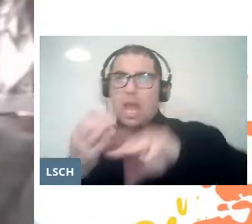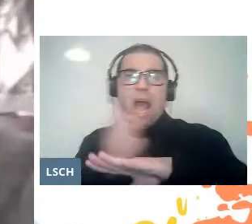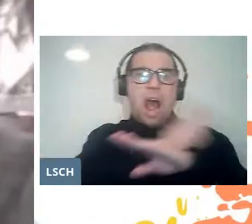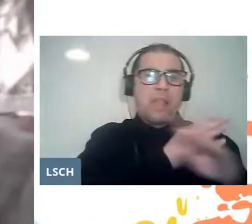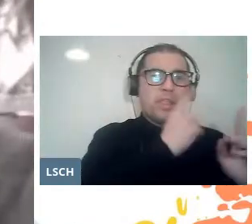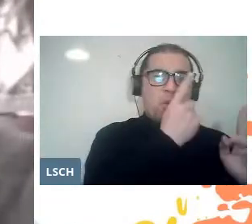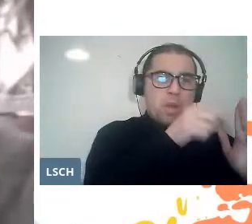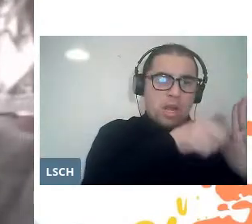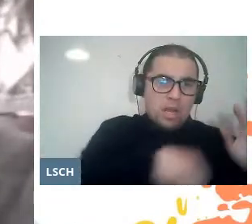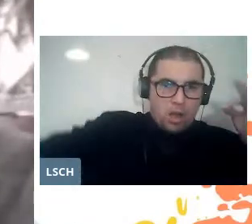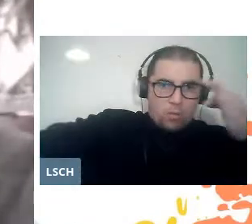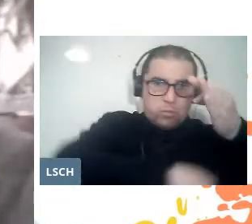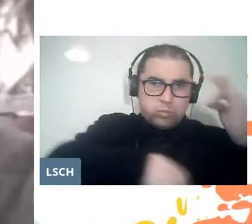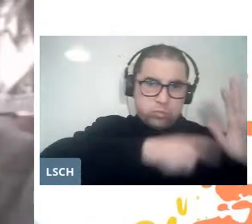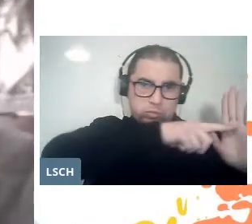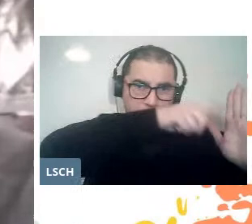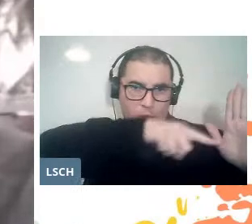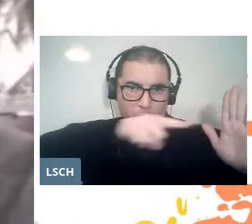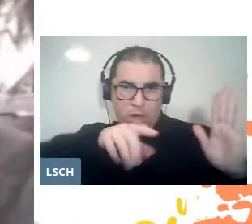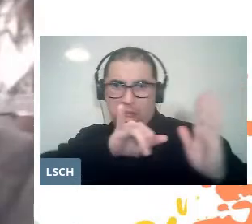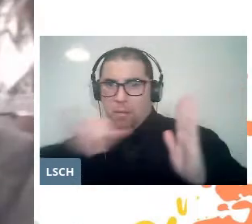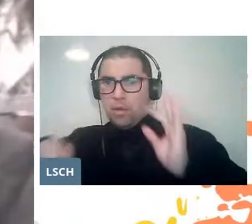they distanced themselves from classicism.